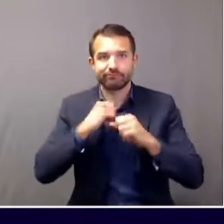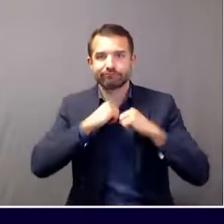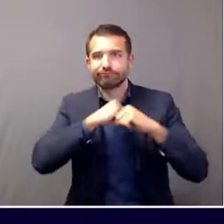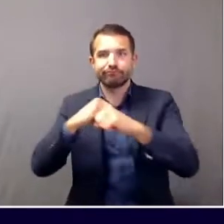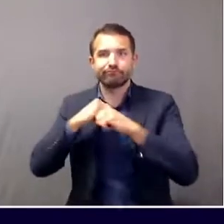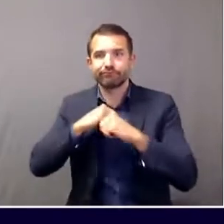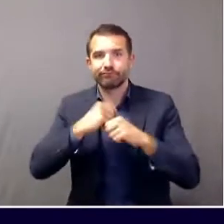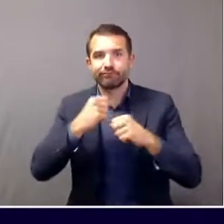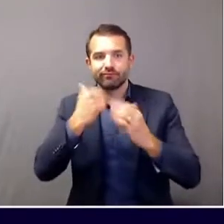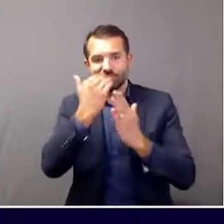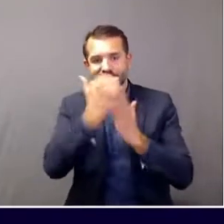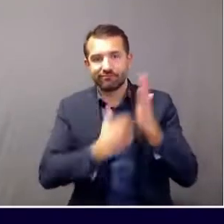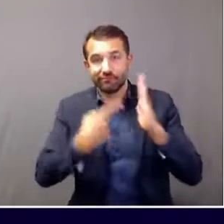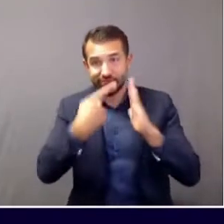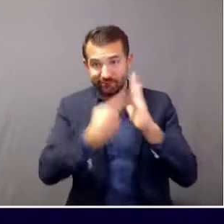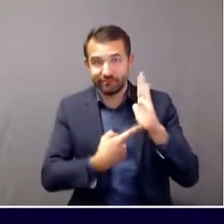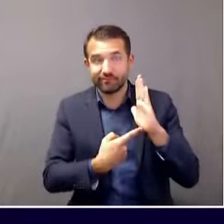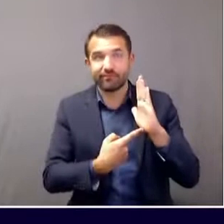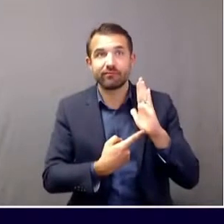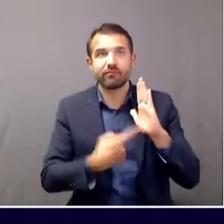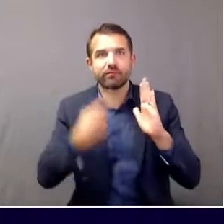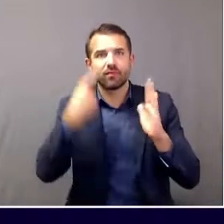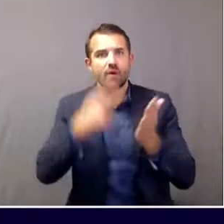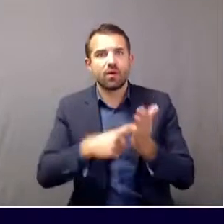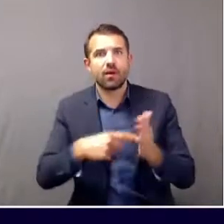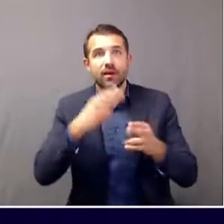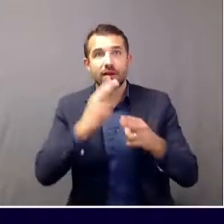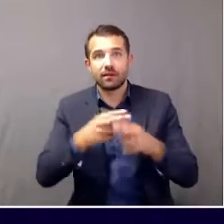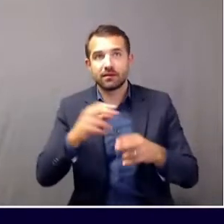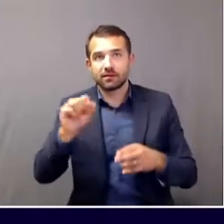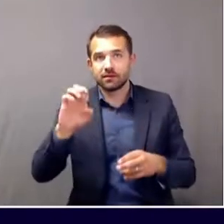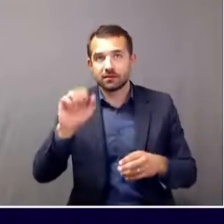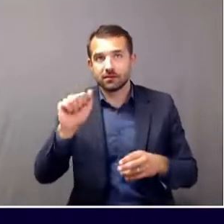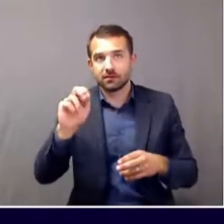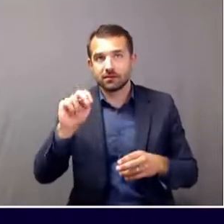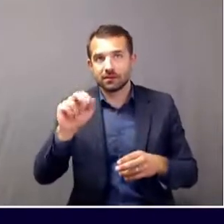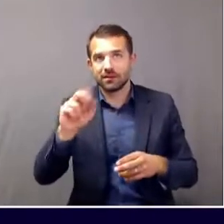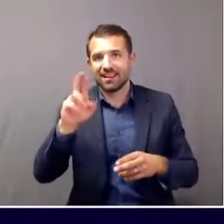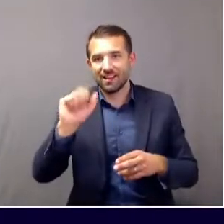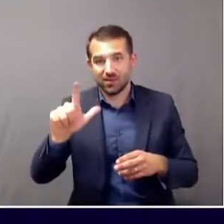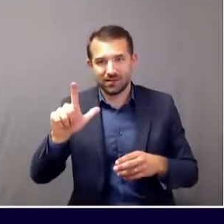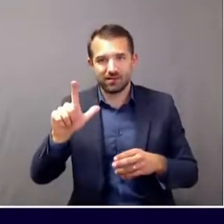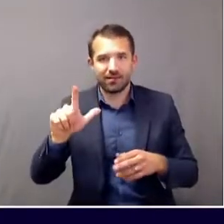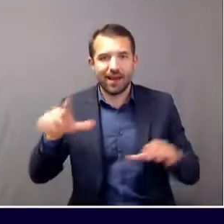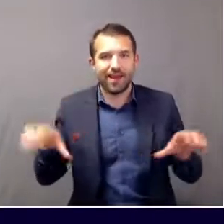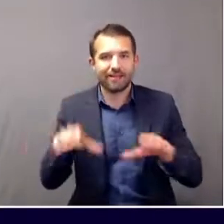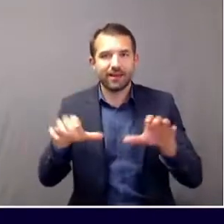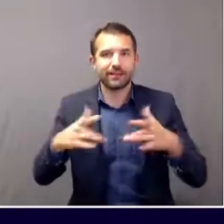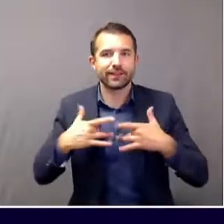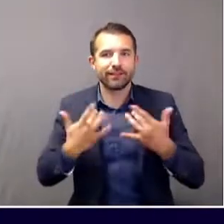it's called seasonal activities